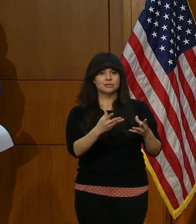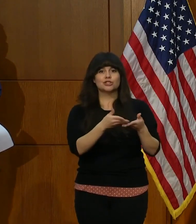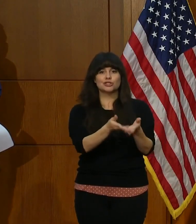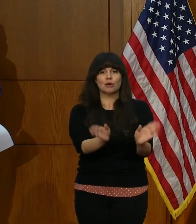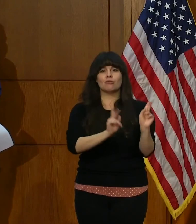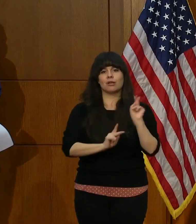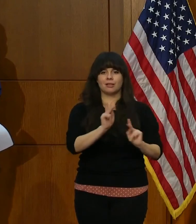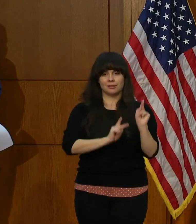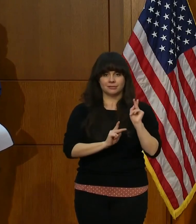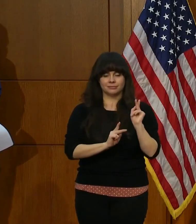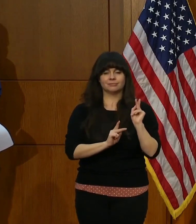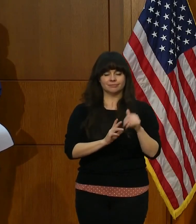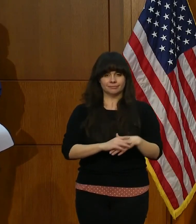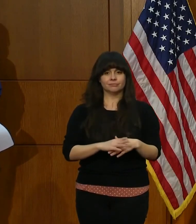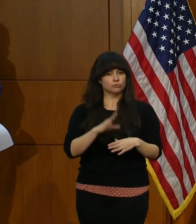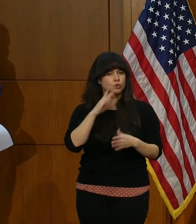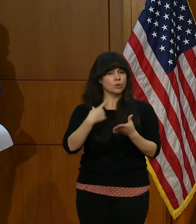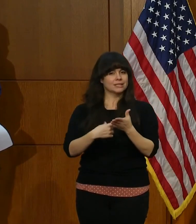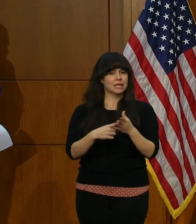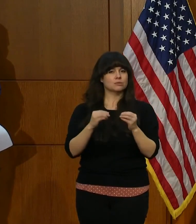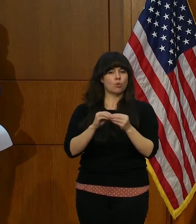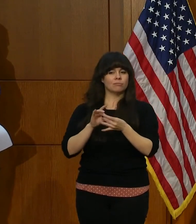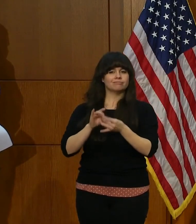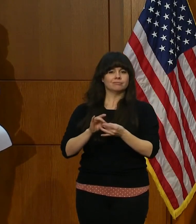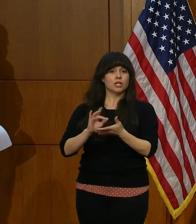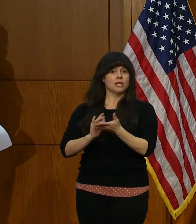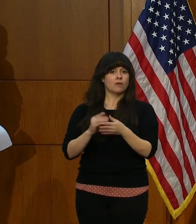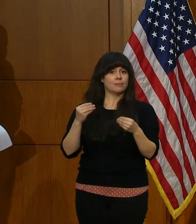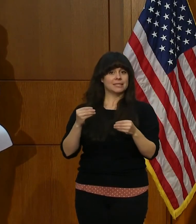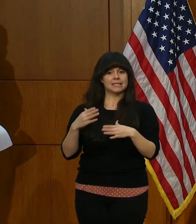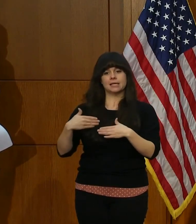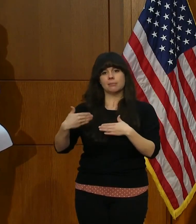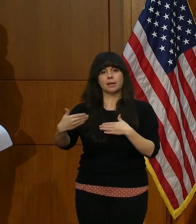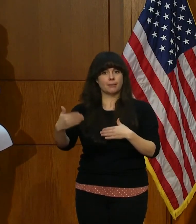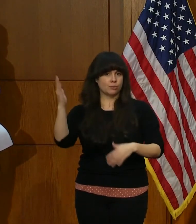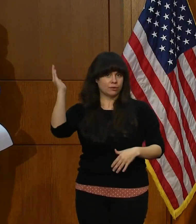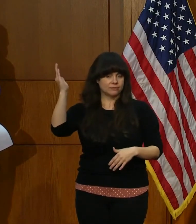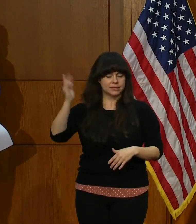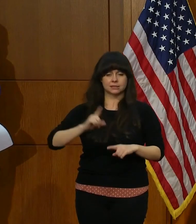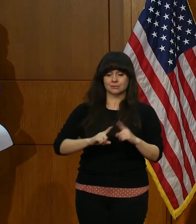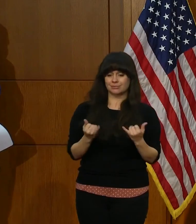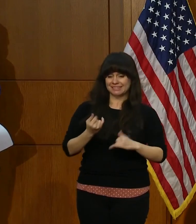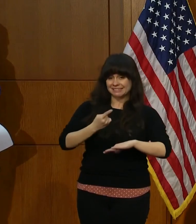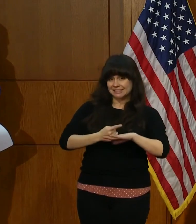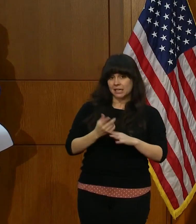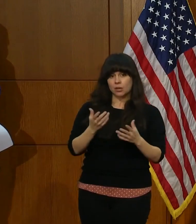THE NEXT GROUPS ACROSS VIRGINIA. WE'LL TALK MORE ABOUT